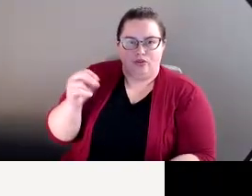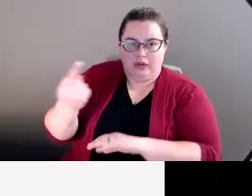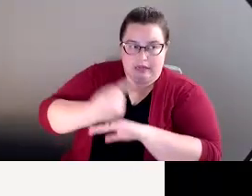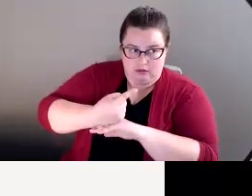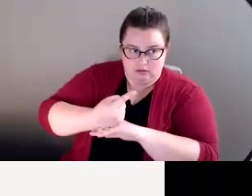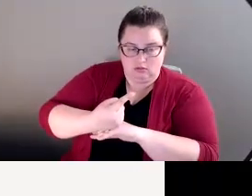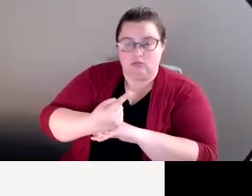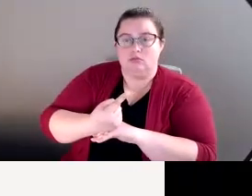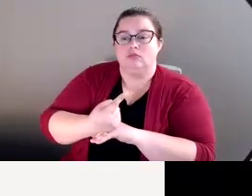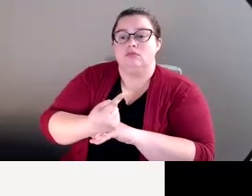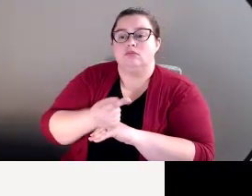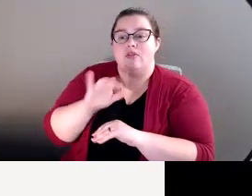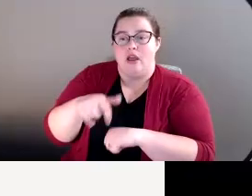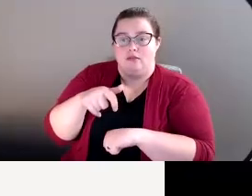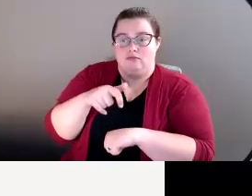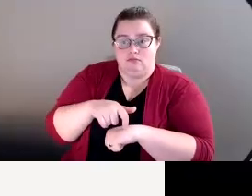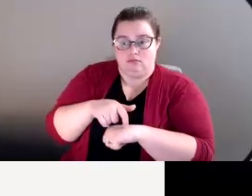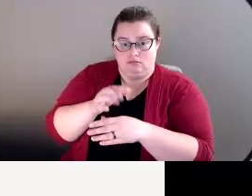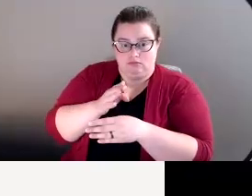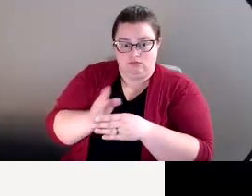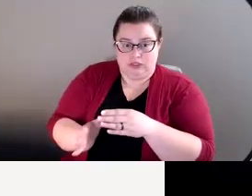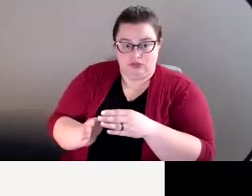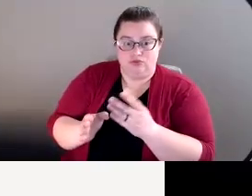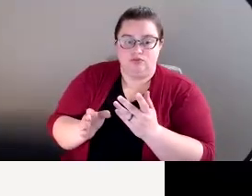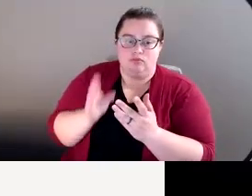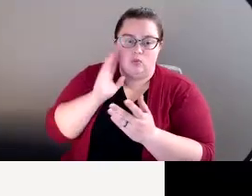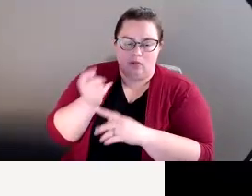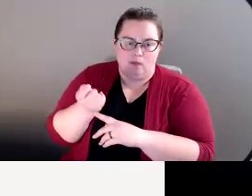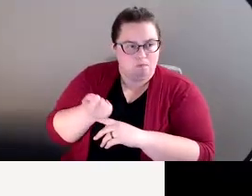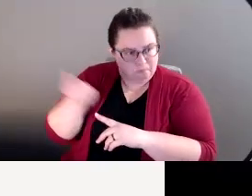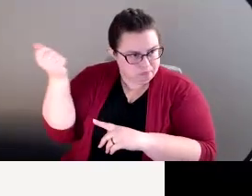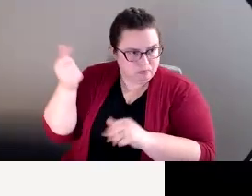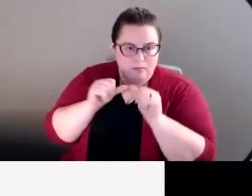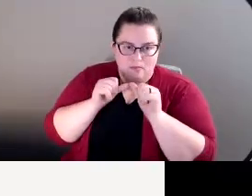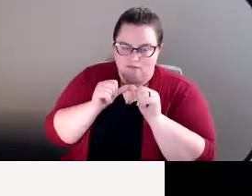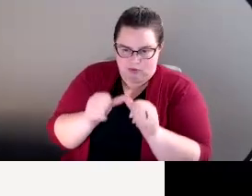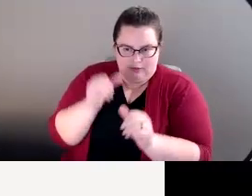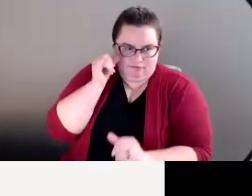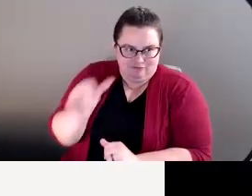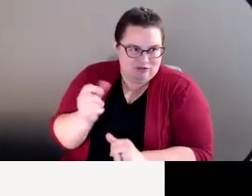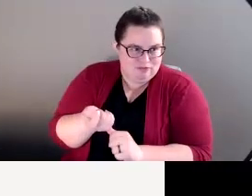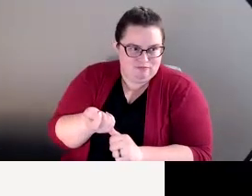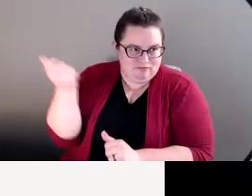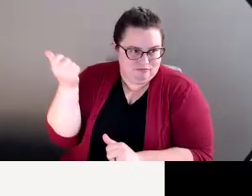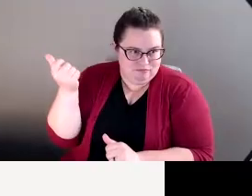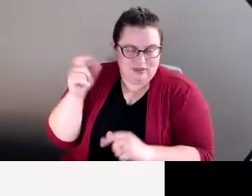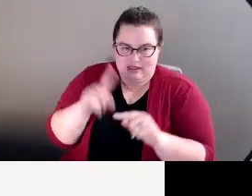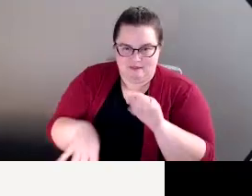the recordings will be deleted permanently. And inaccessible.